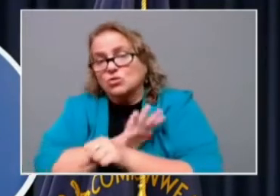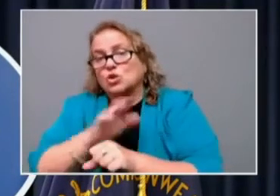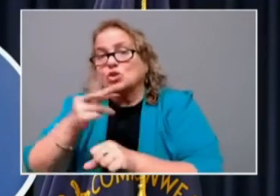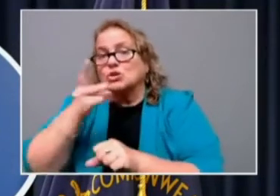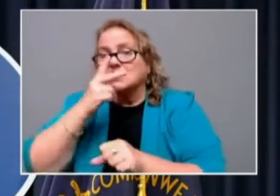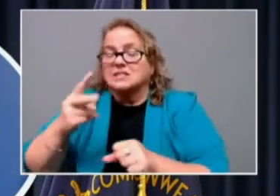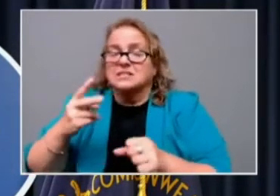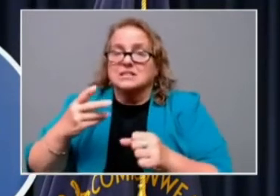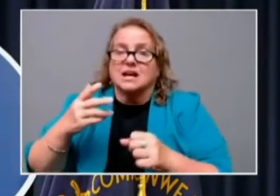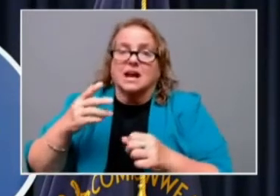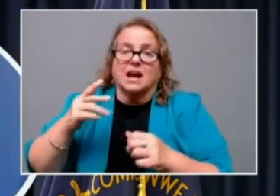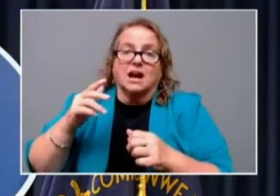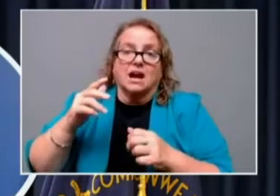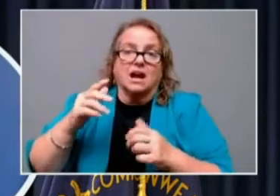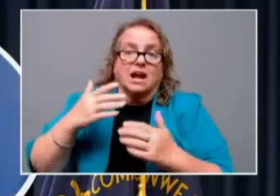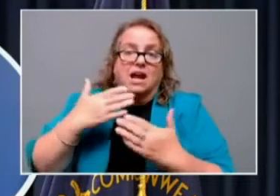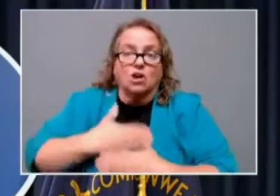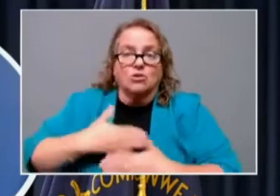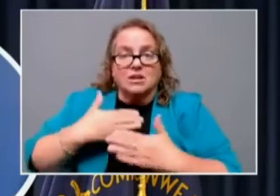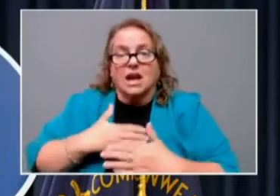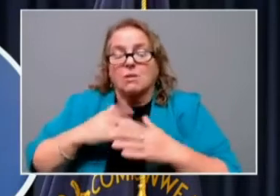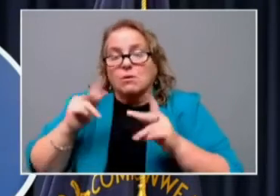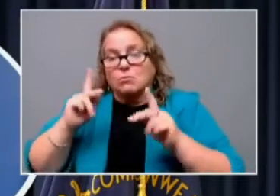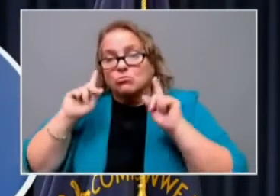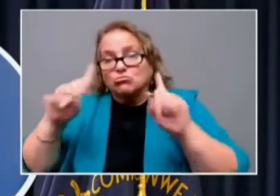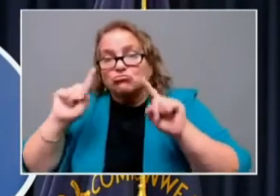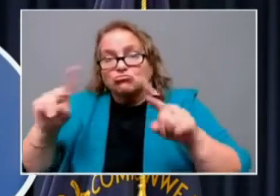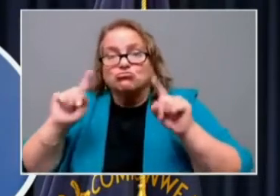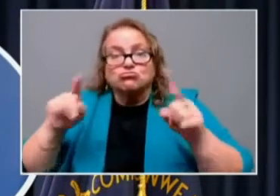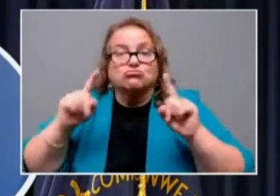full folks. There is still a really serious pandemic and though you may not